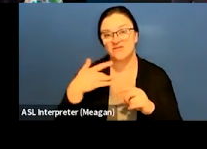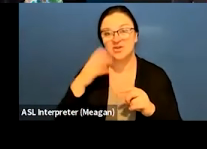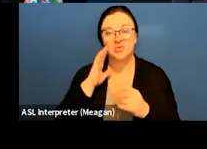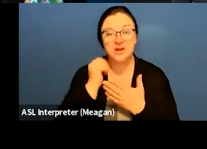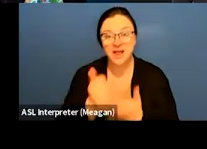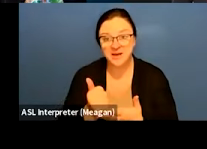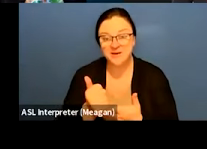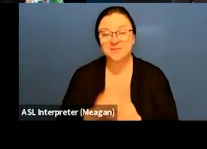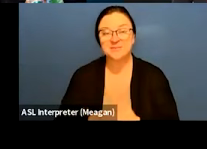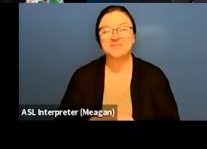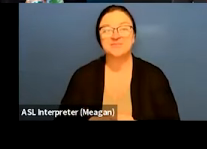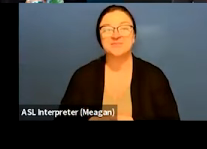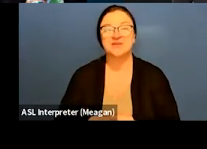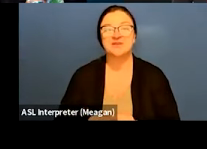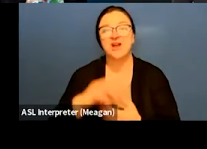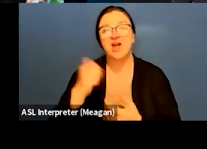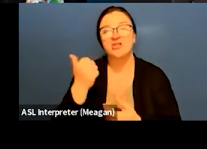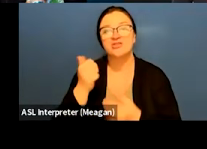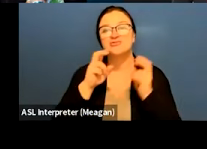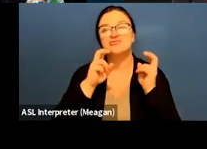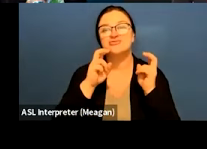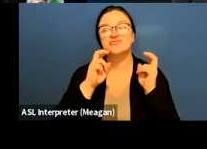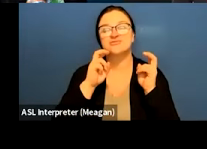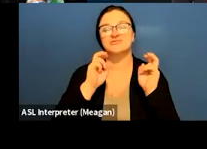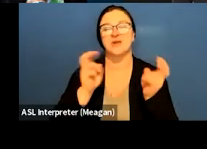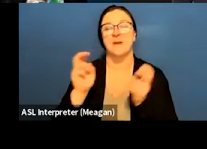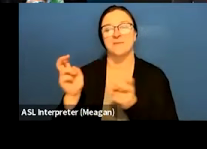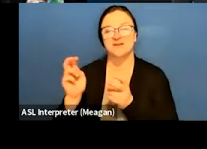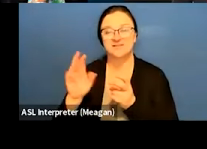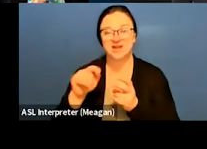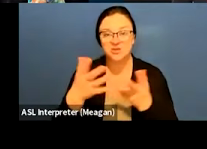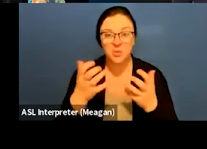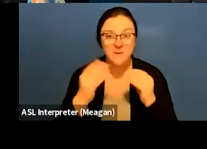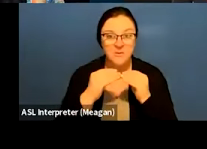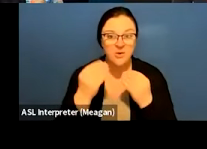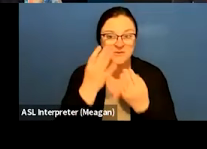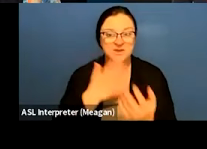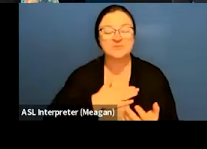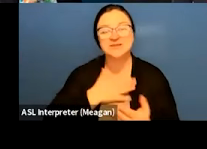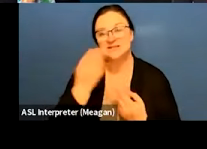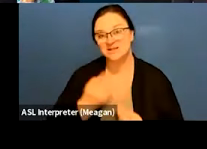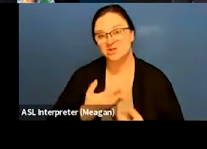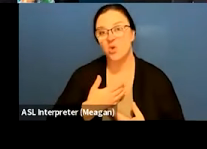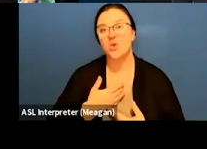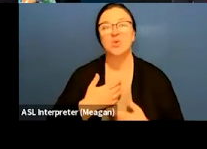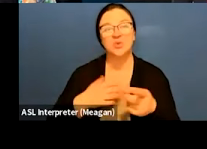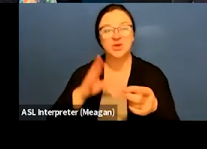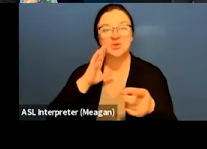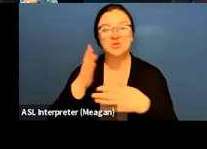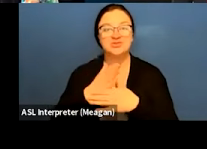other topical areas you would like more information, please let us know. And we do share this information with SAMHSA.